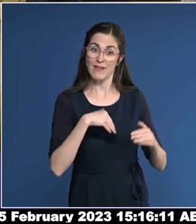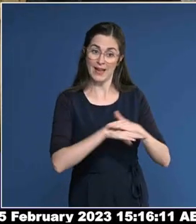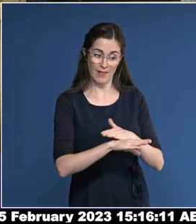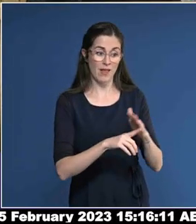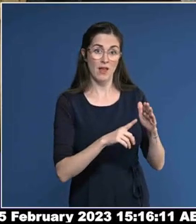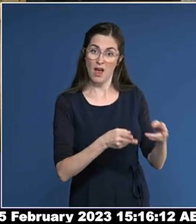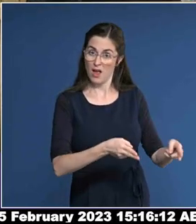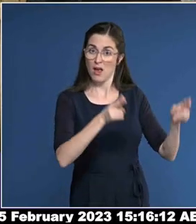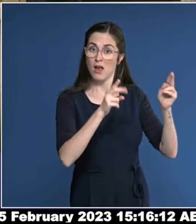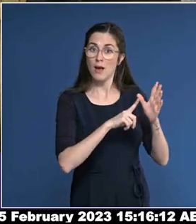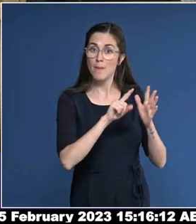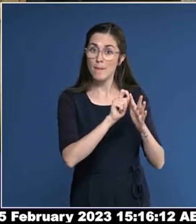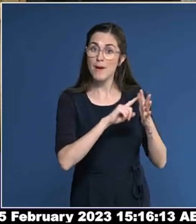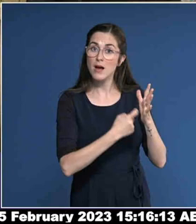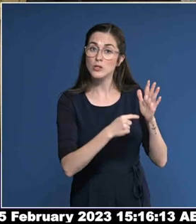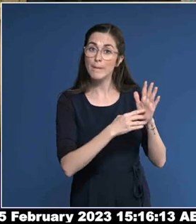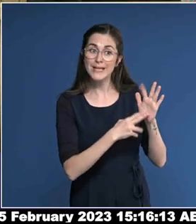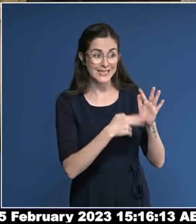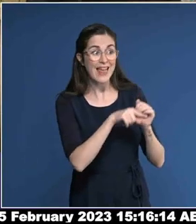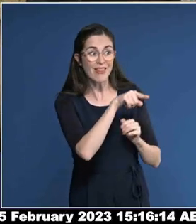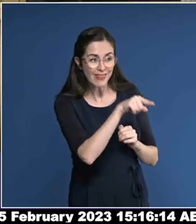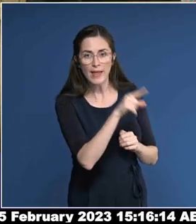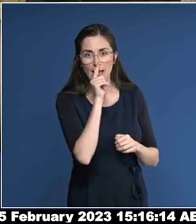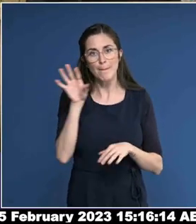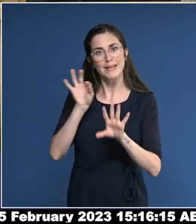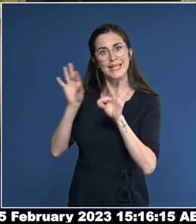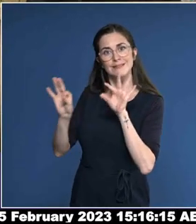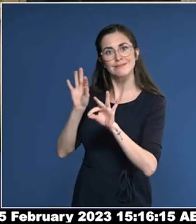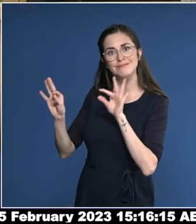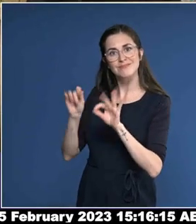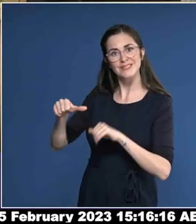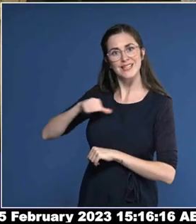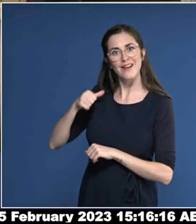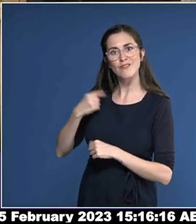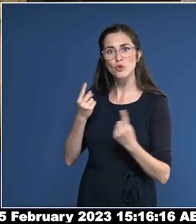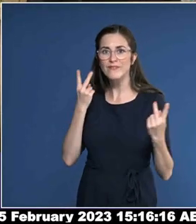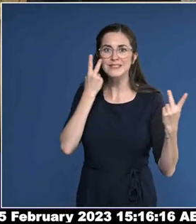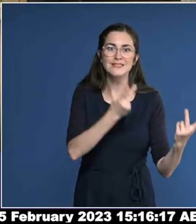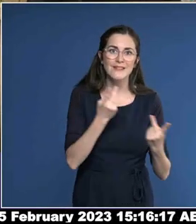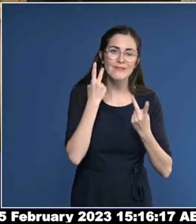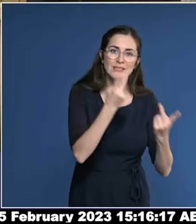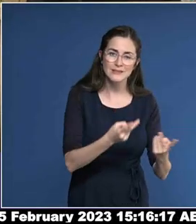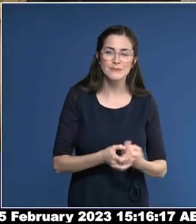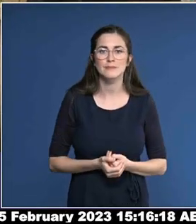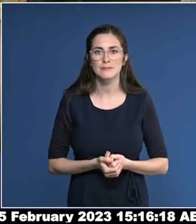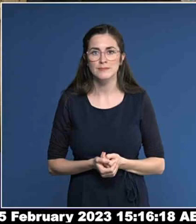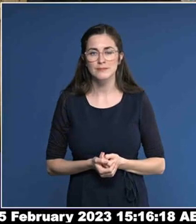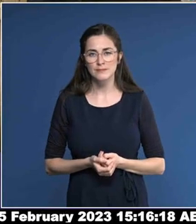of staff that they want to support them. But we have certainly learnt from the experiences previously in terms of having one